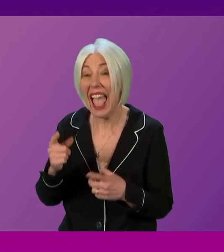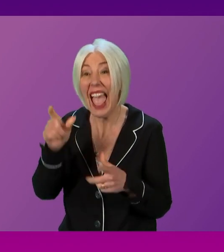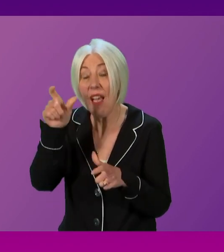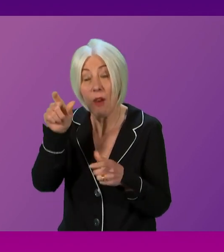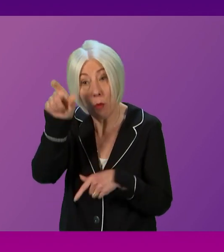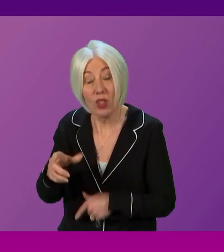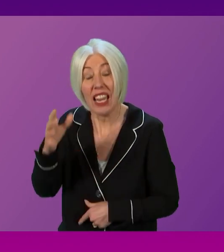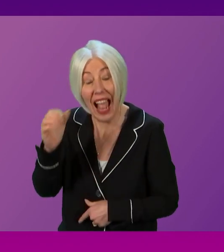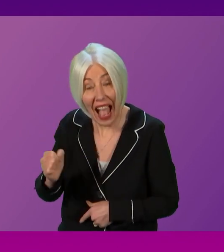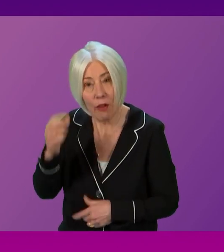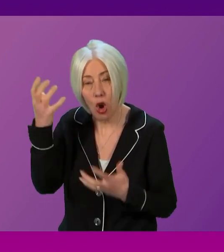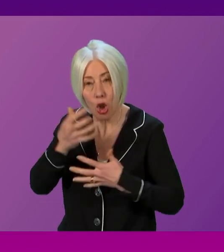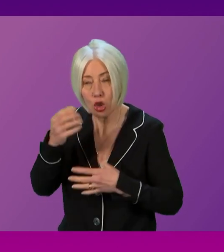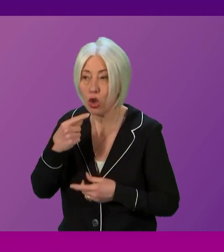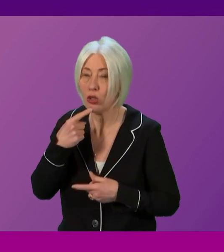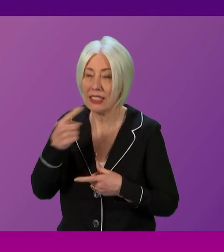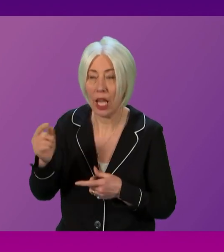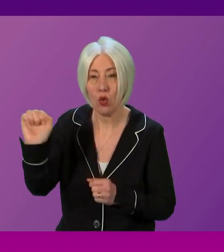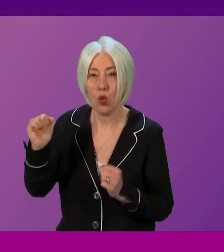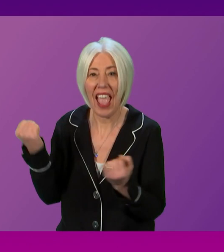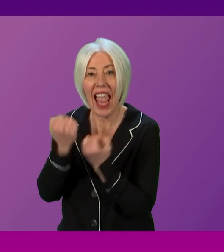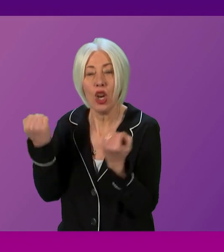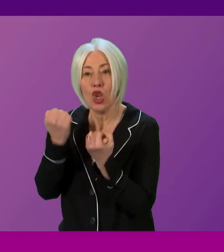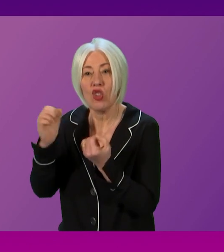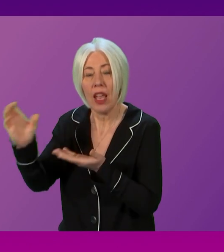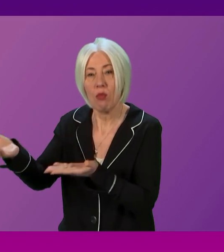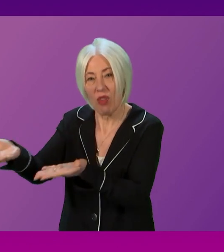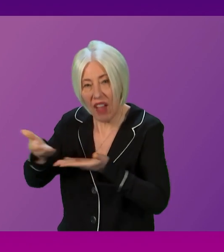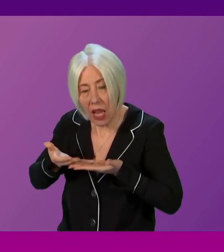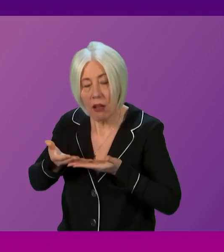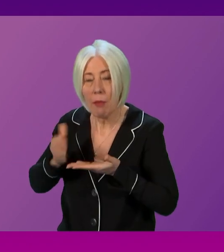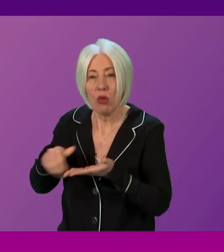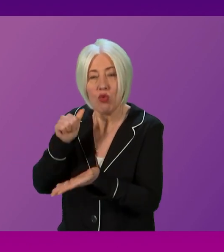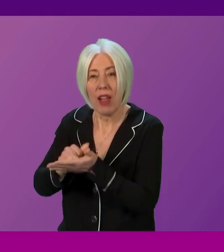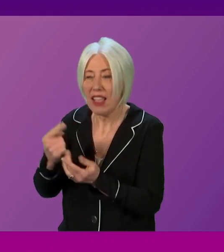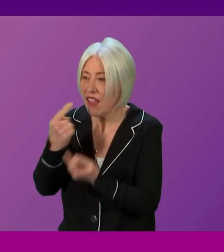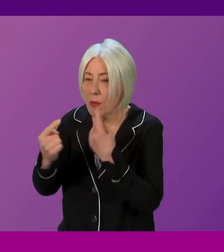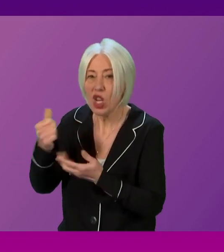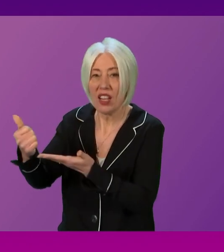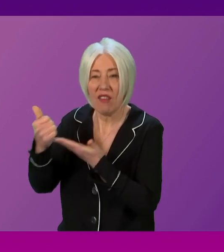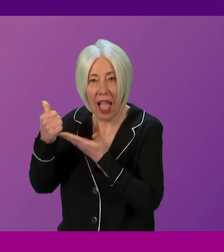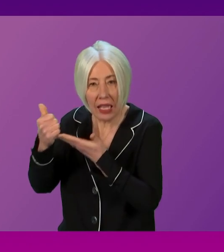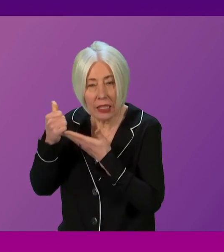with advice agencies and their energy providers to get the necessary advice and support. However, because such issues relate to a reserved matter it is incumbent